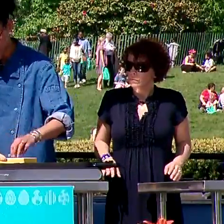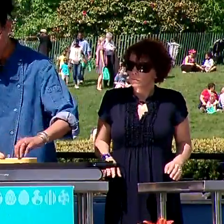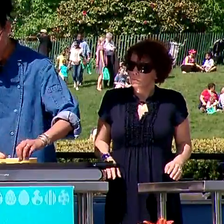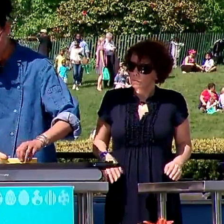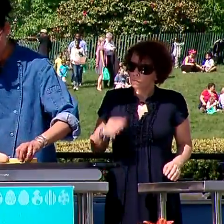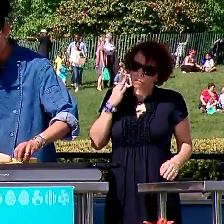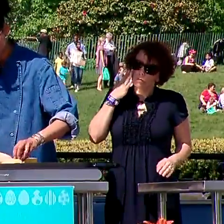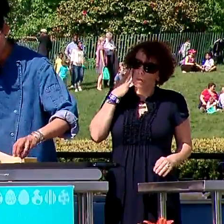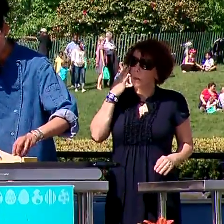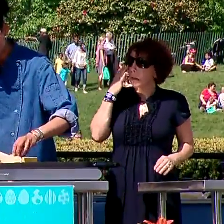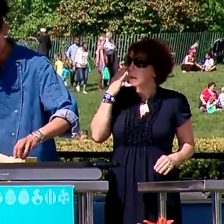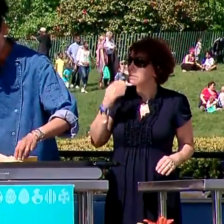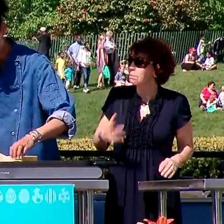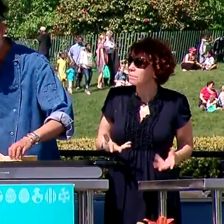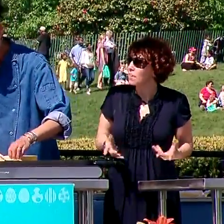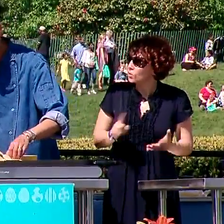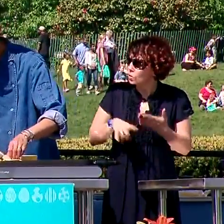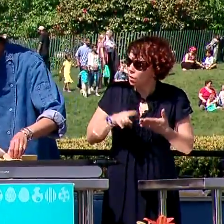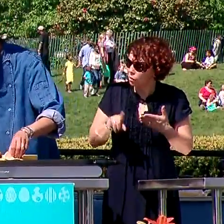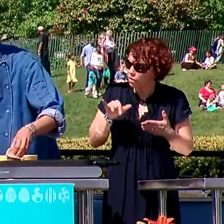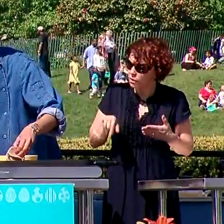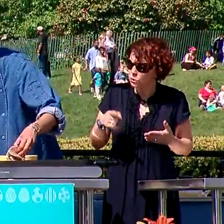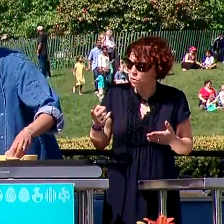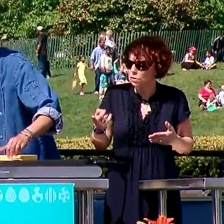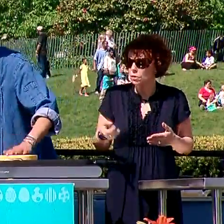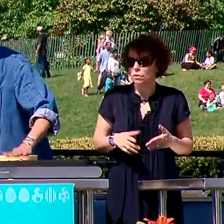Let's check on this one.